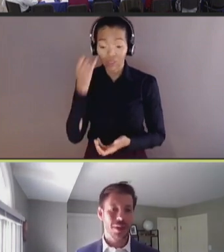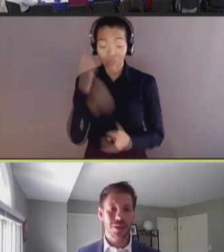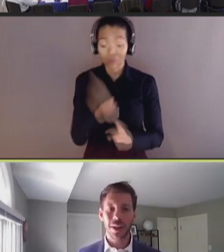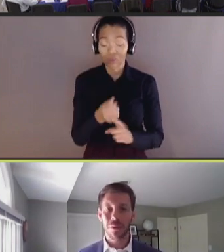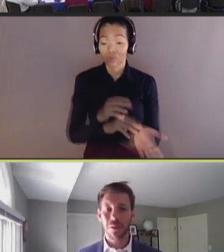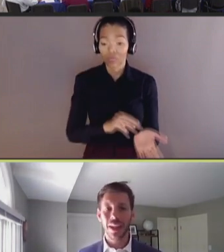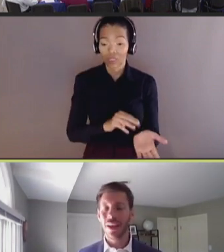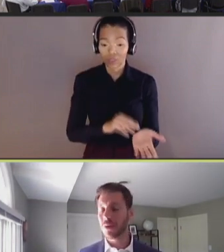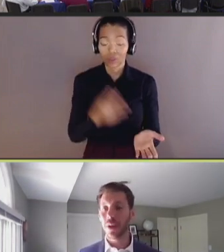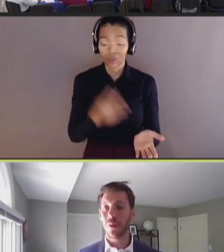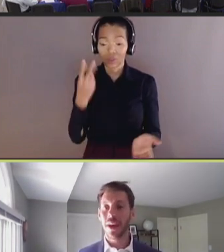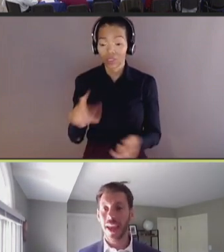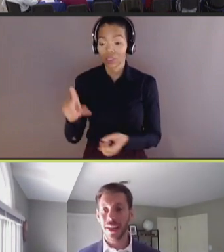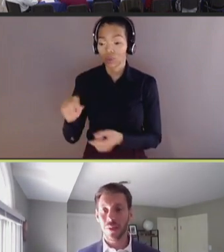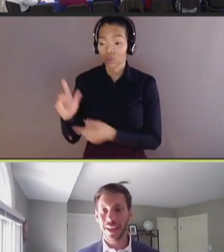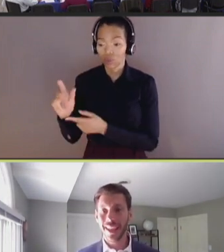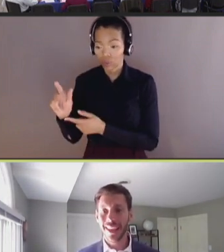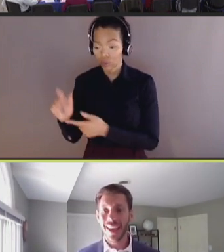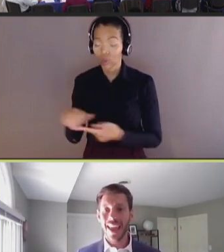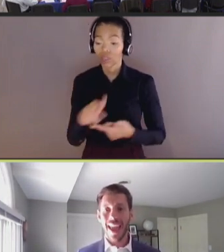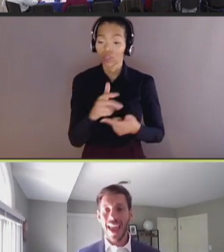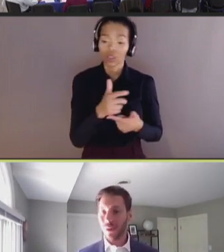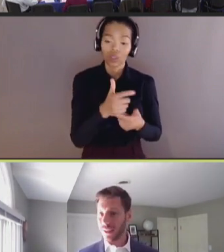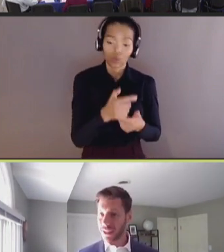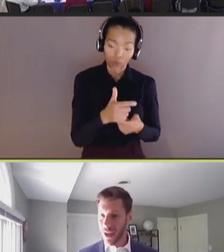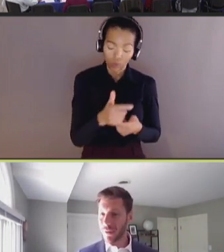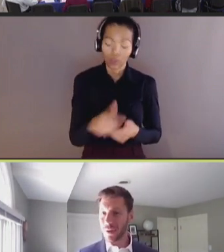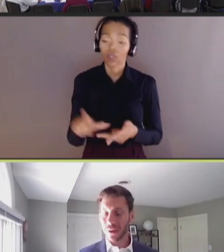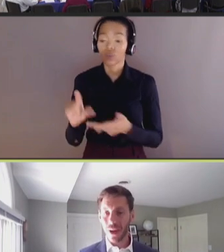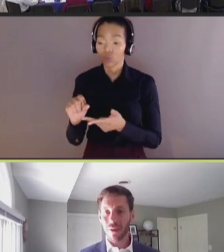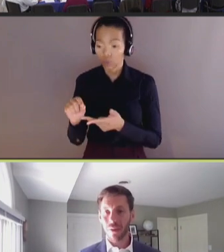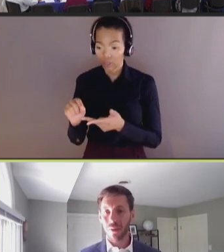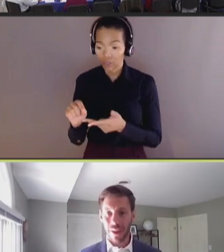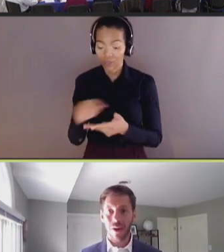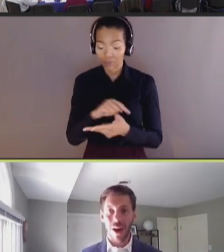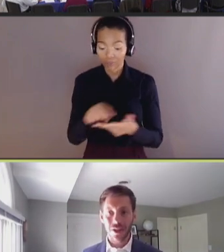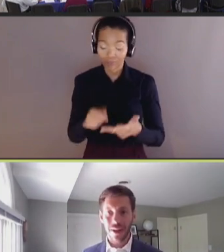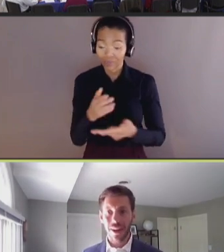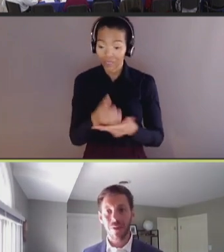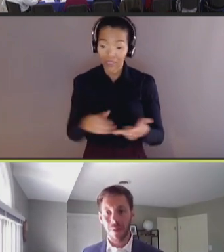a 23, a 21 and a 20 and only some of those are covered without cost sharing for the